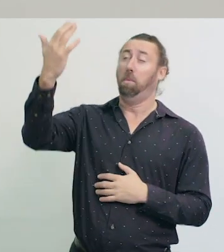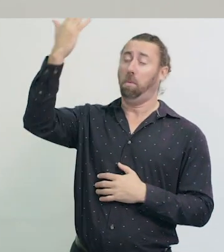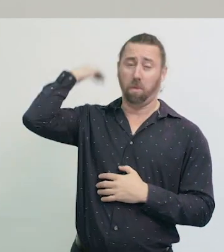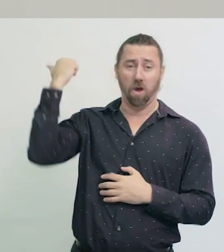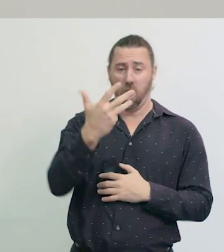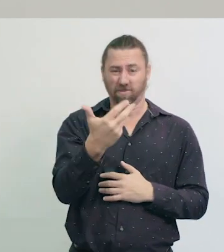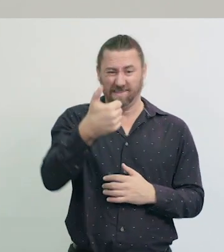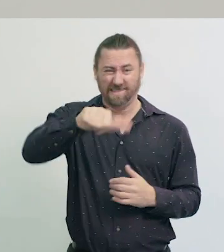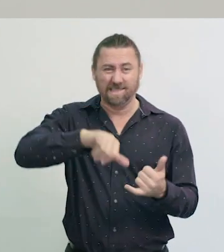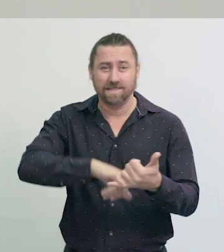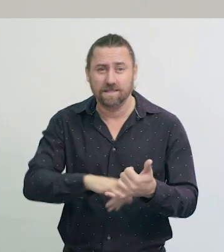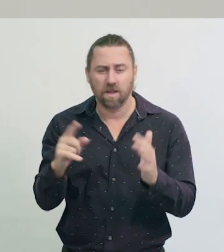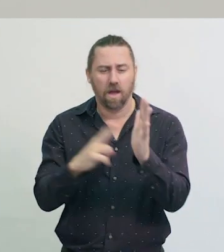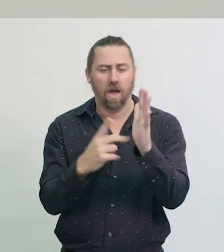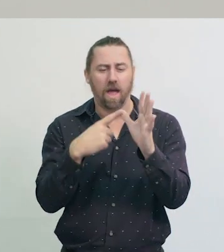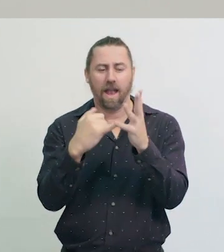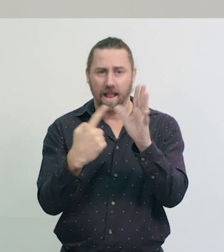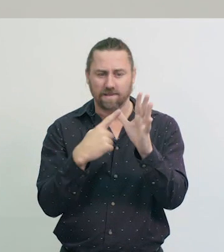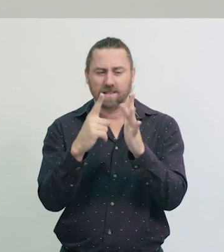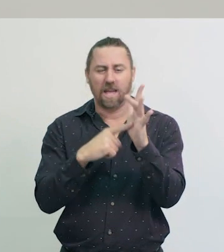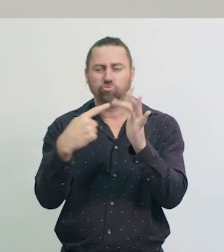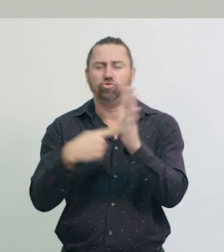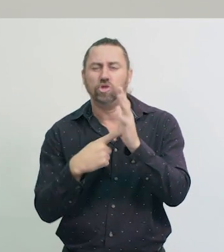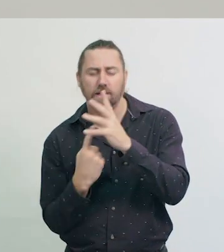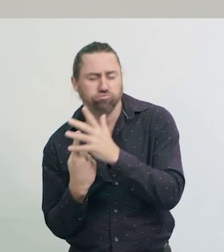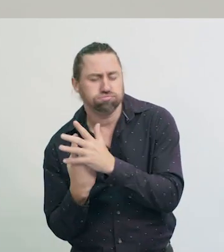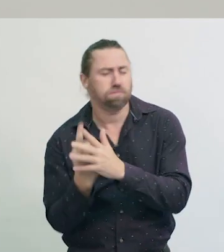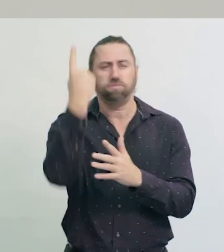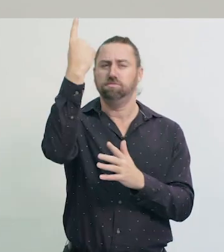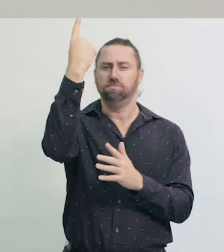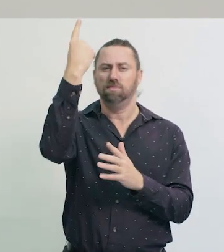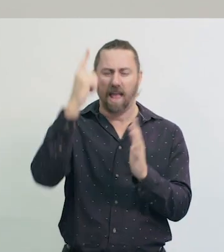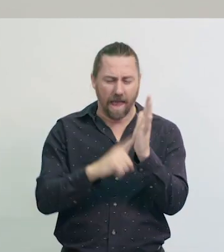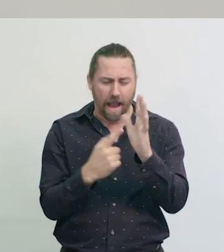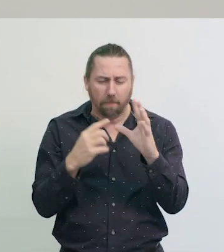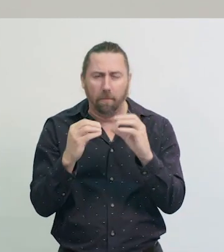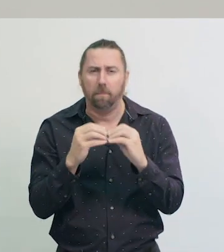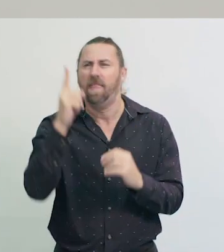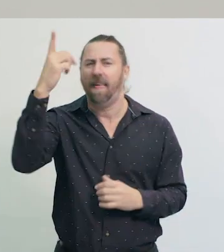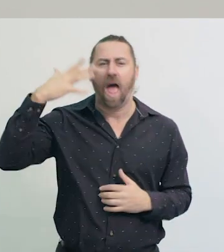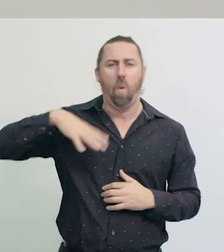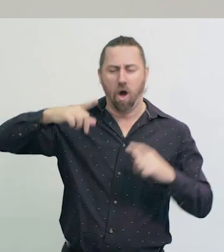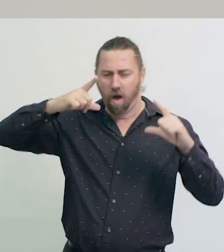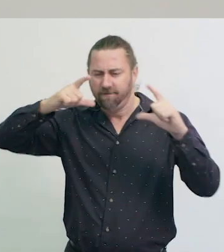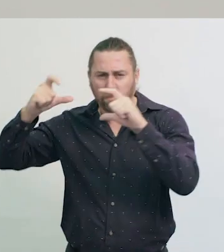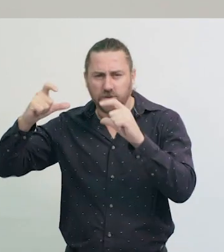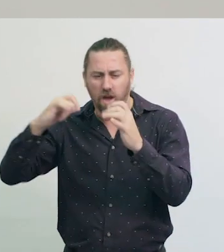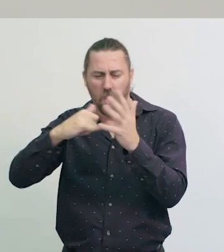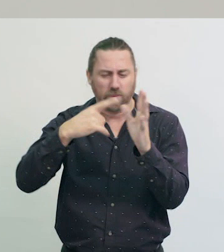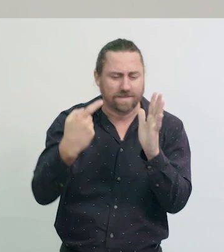at the NASA Jet Propulsion Laboratory, because scientists wanted to capture images of planets, stars, and galaxies,